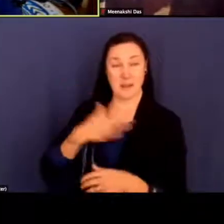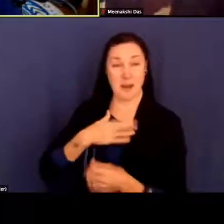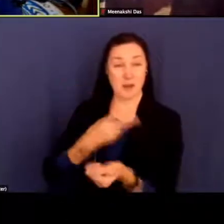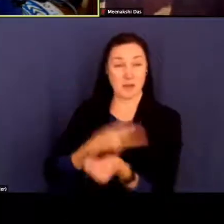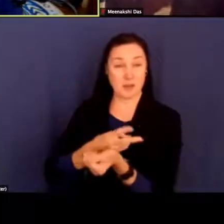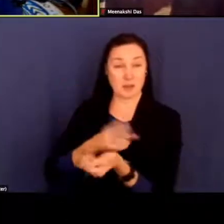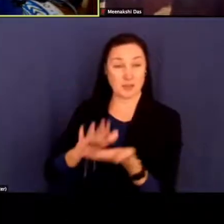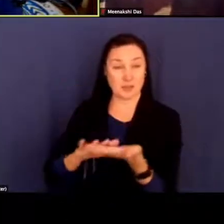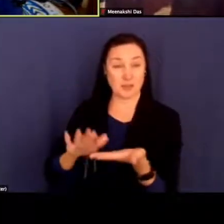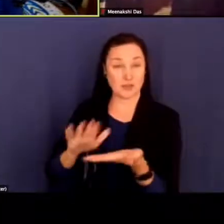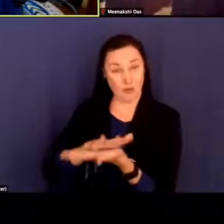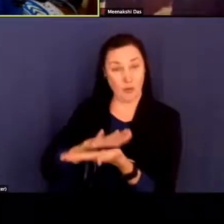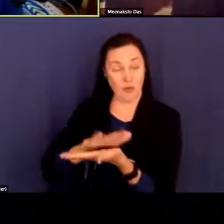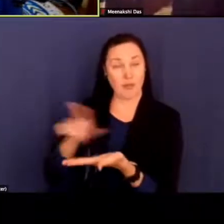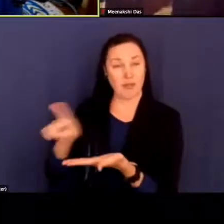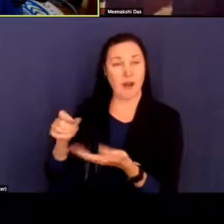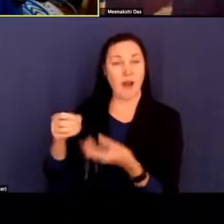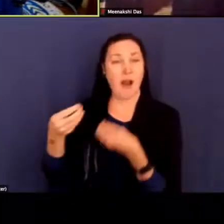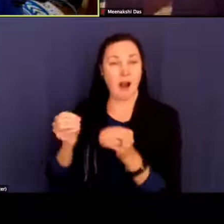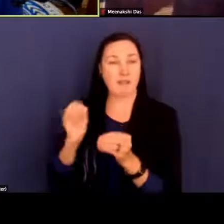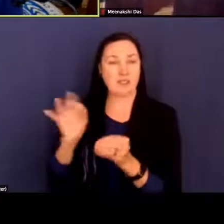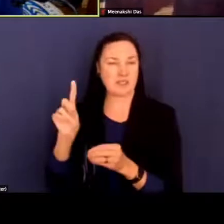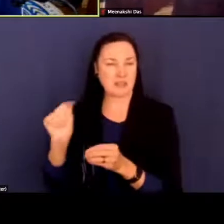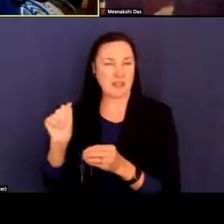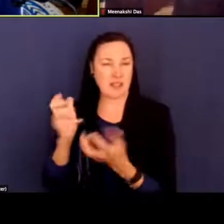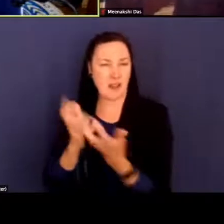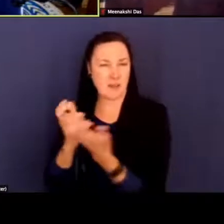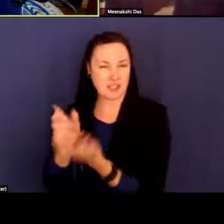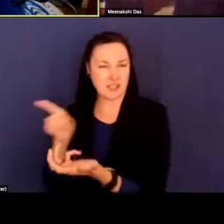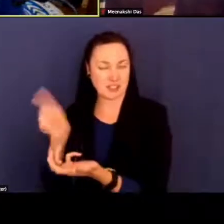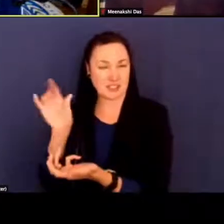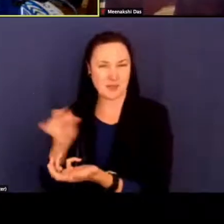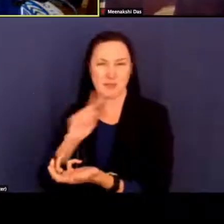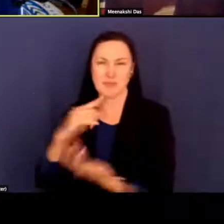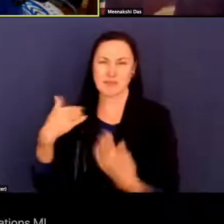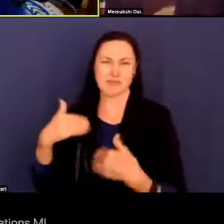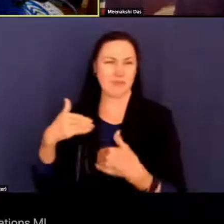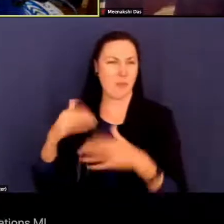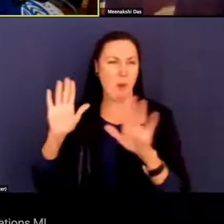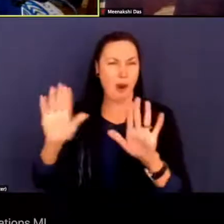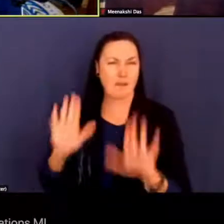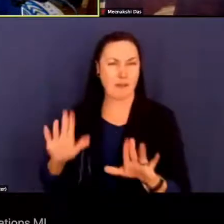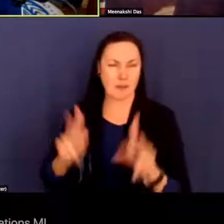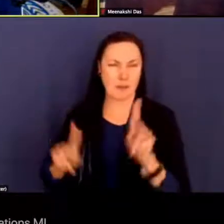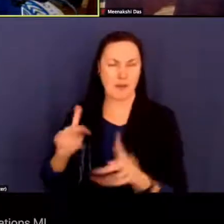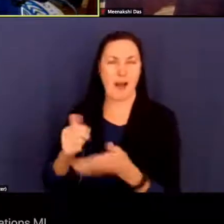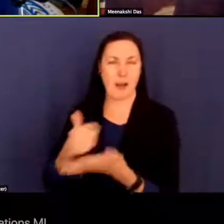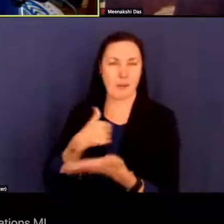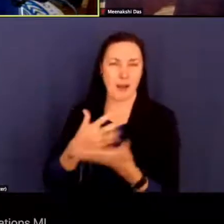was extremely helpful and supportive, I got very spoiled, I would say, interact with them. It was